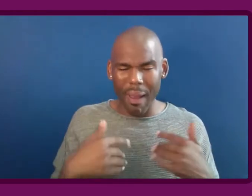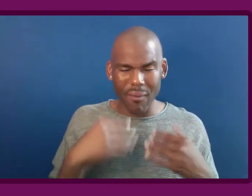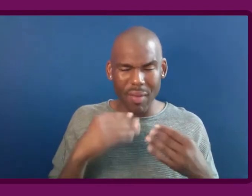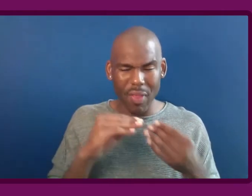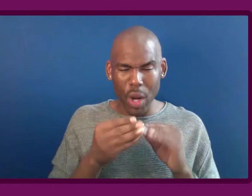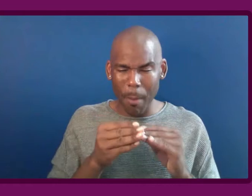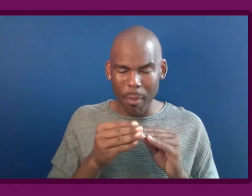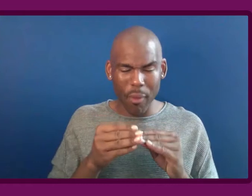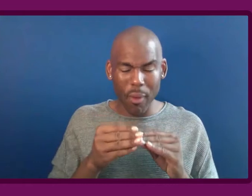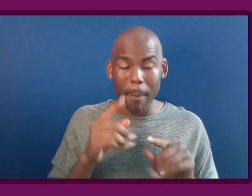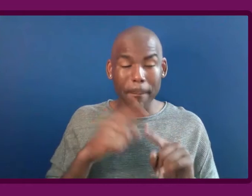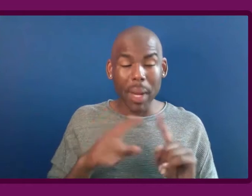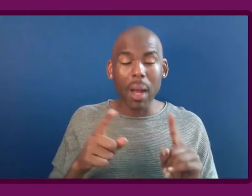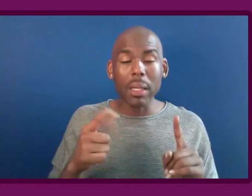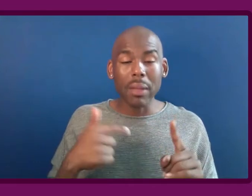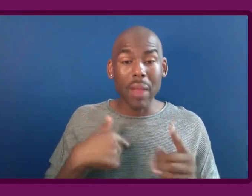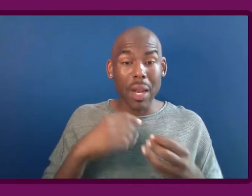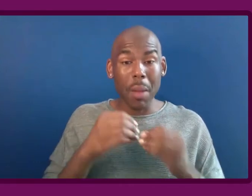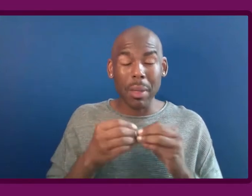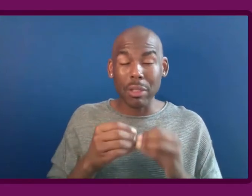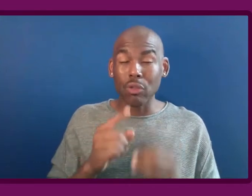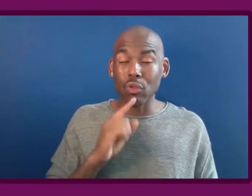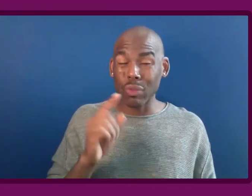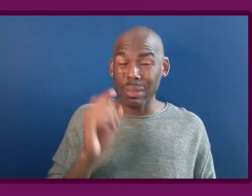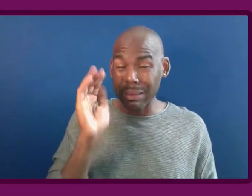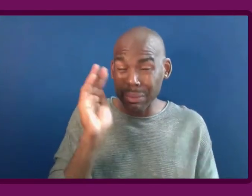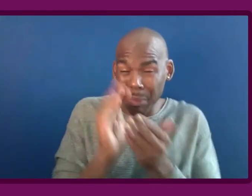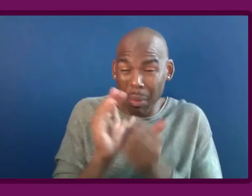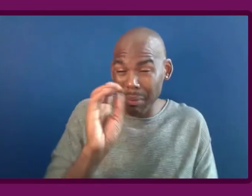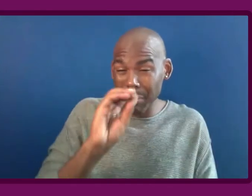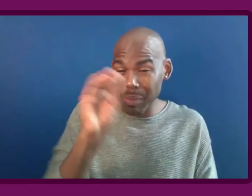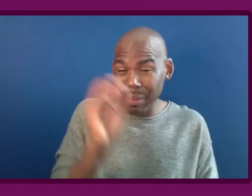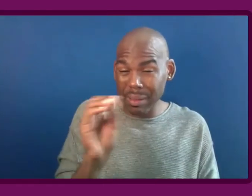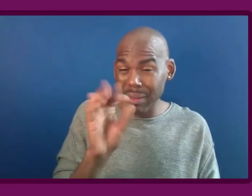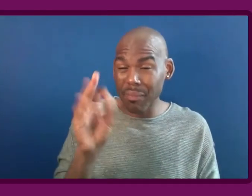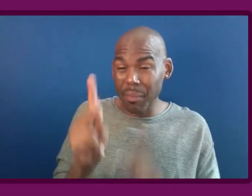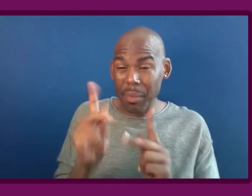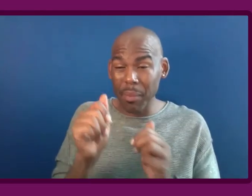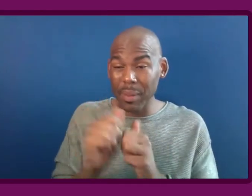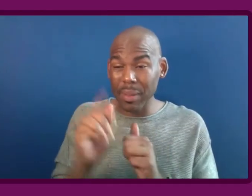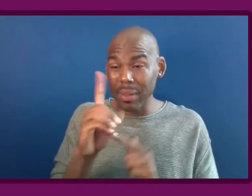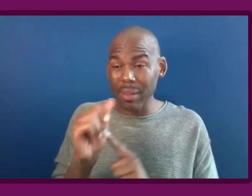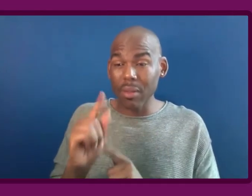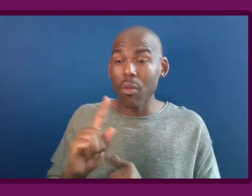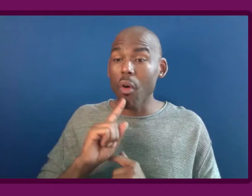in my hand right now, but it's I believe a super tiny percentage of people with disabilities are